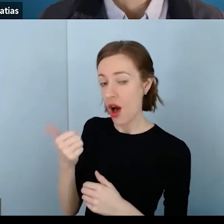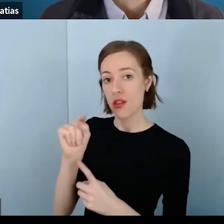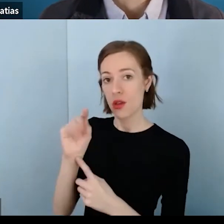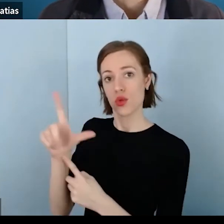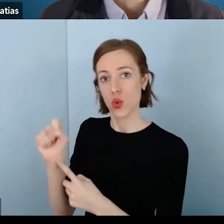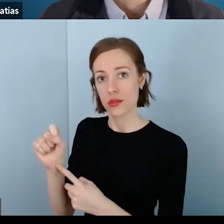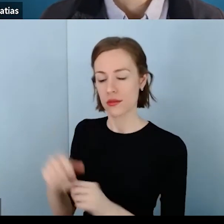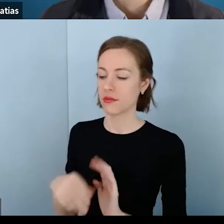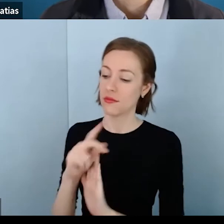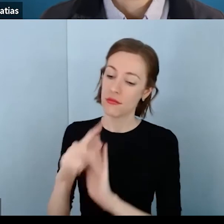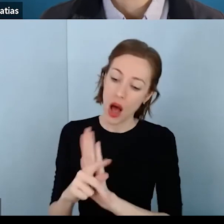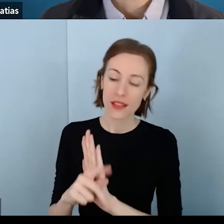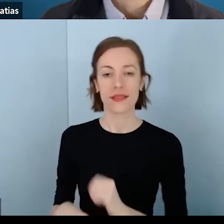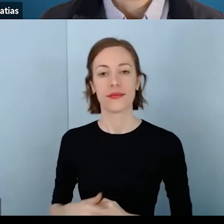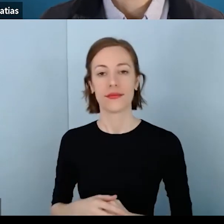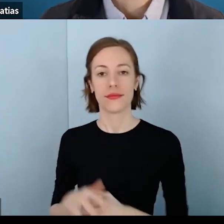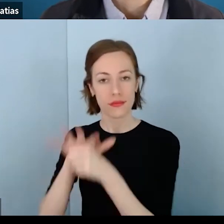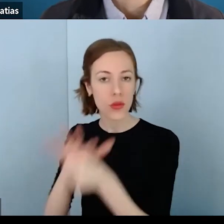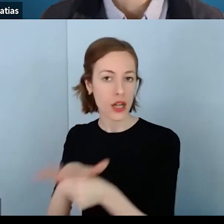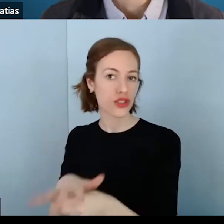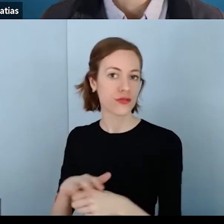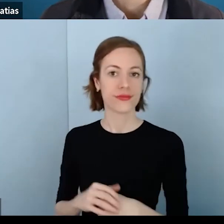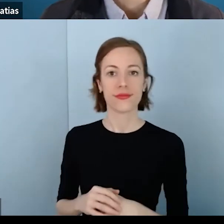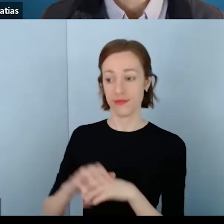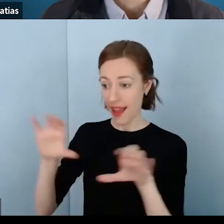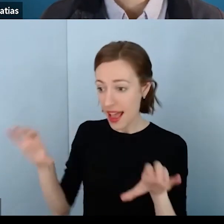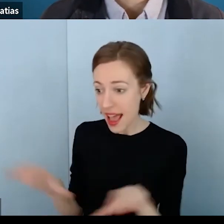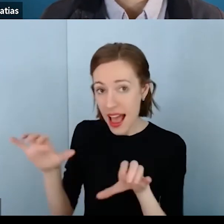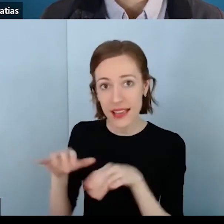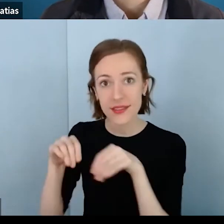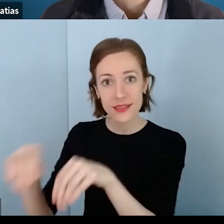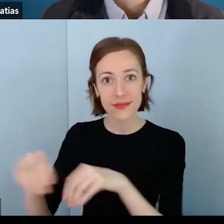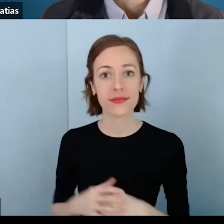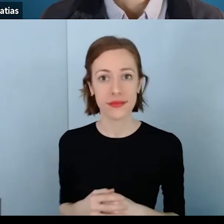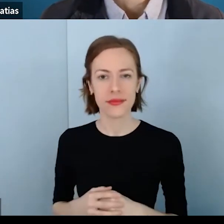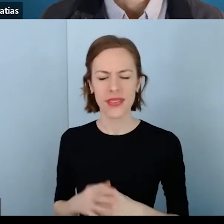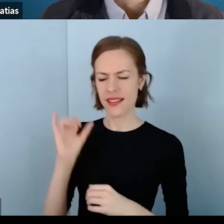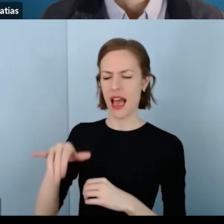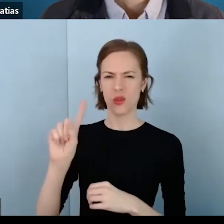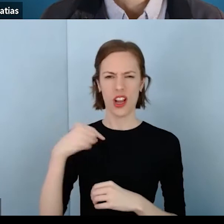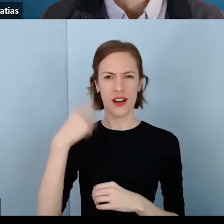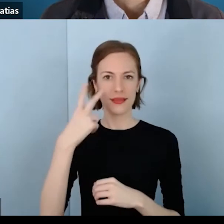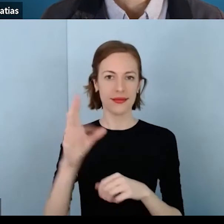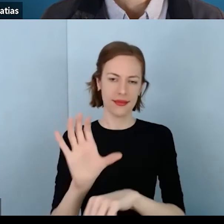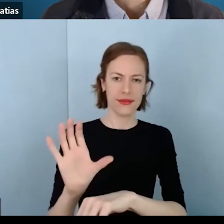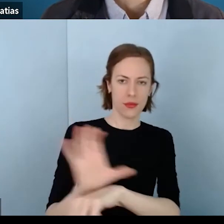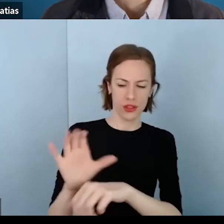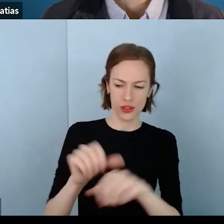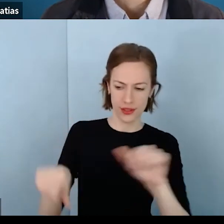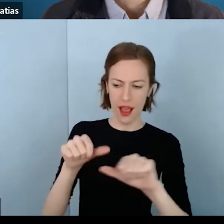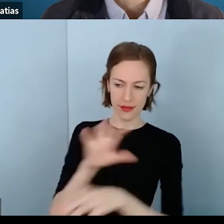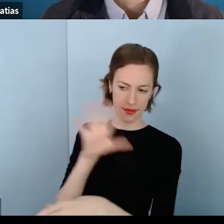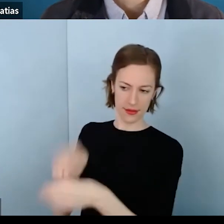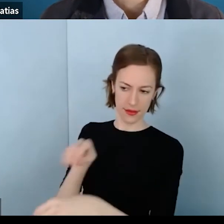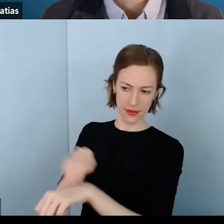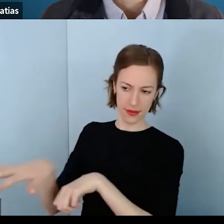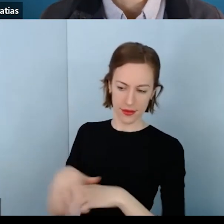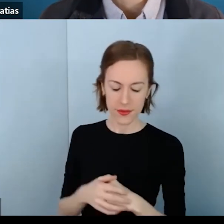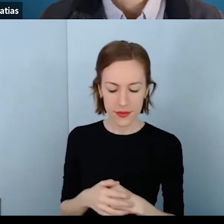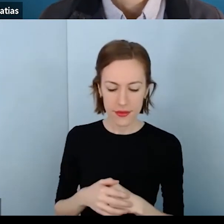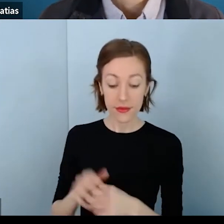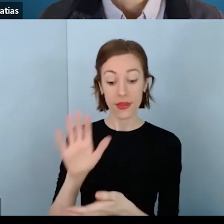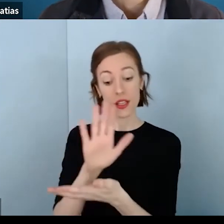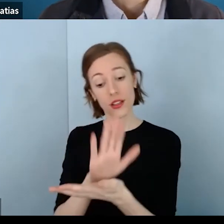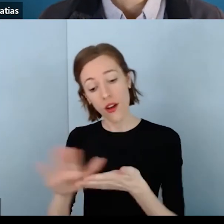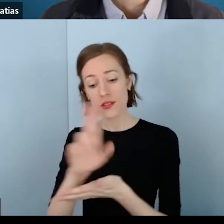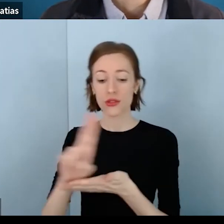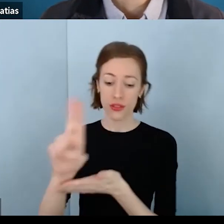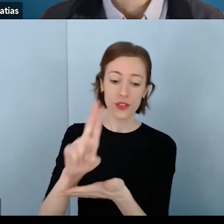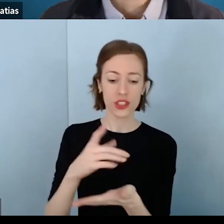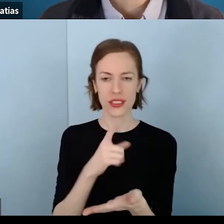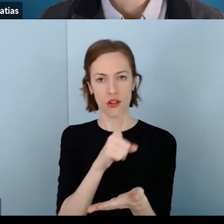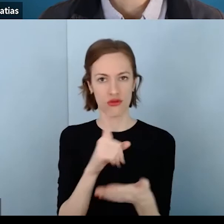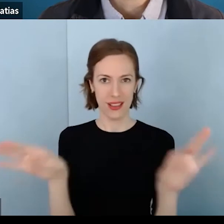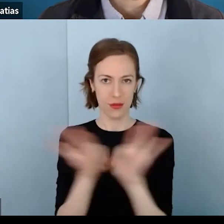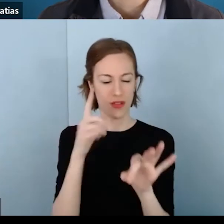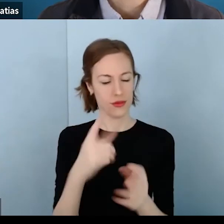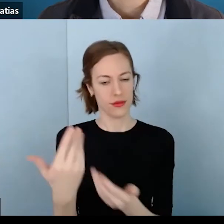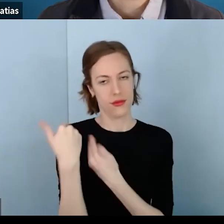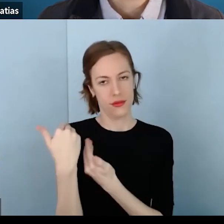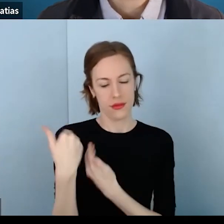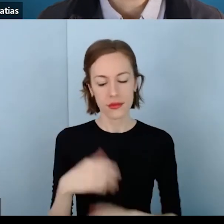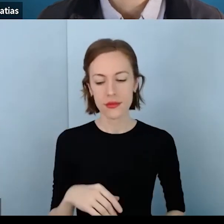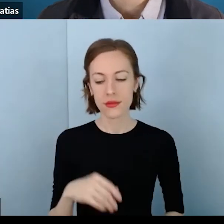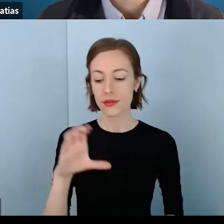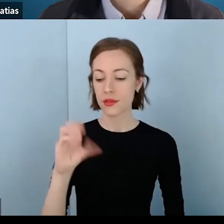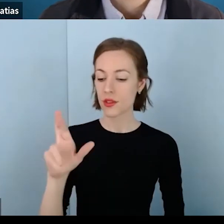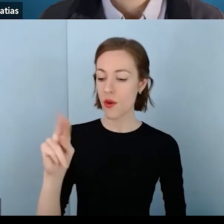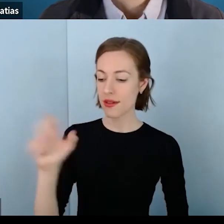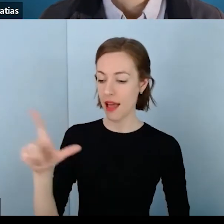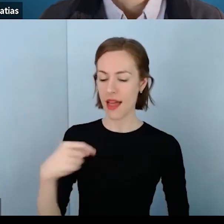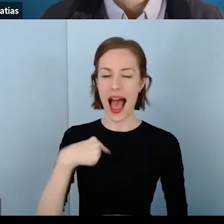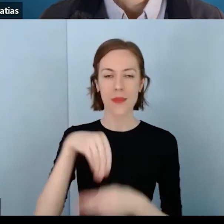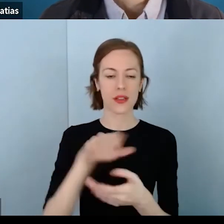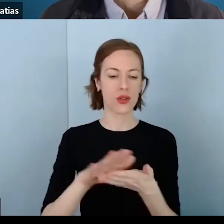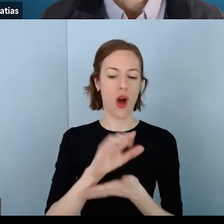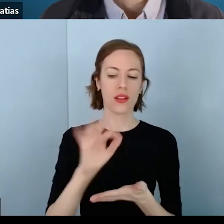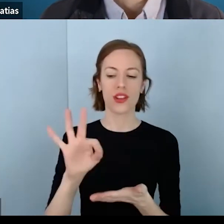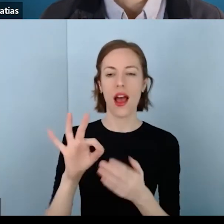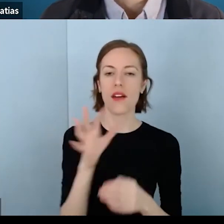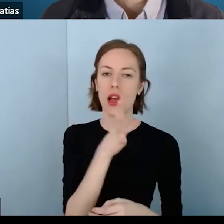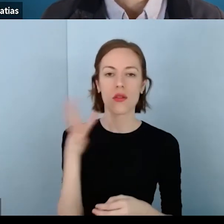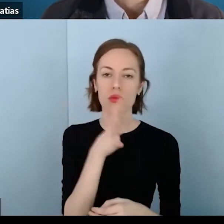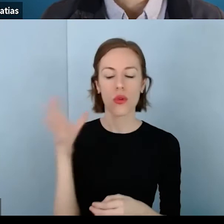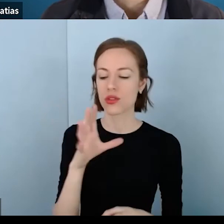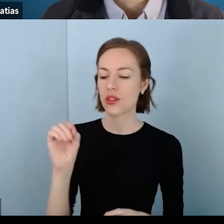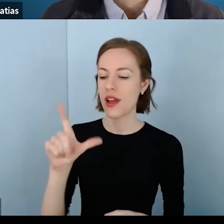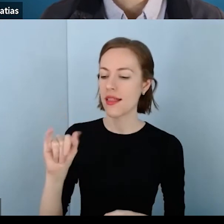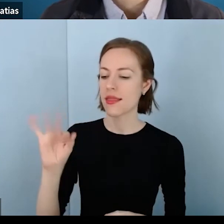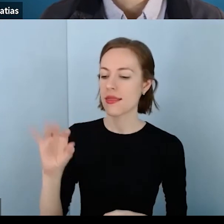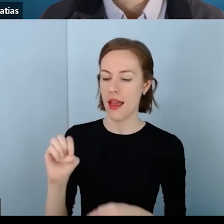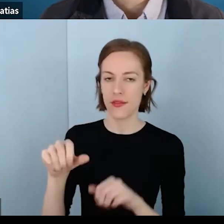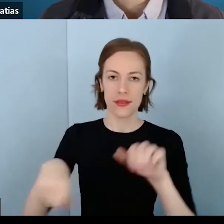And I think that's where I see a hopeful role for science as well and so many domains, universities, actually have an important accountability role at Cornell I'm in the College of Agriculture and Life Sciences, where we we actually have an FDA testing